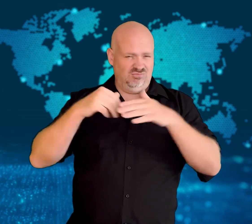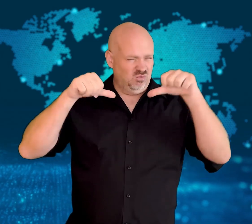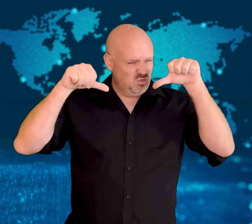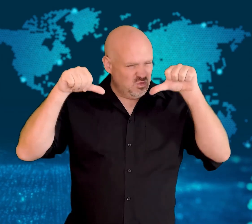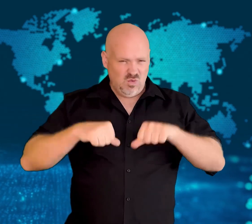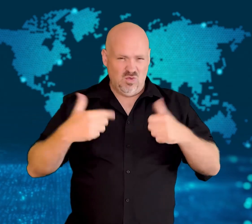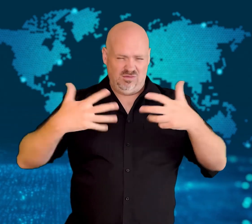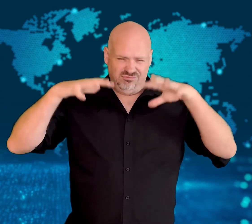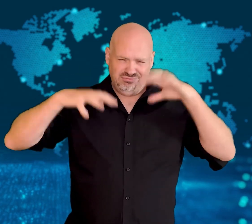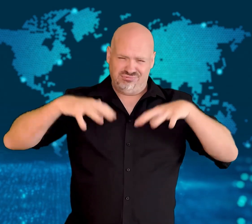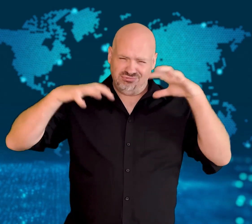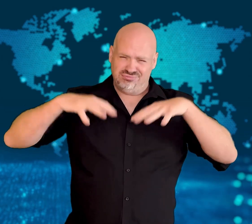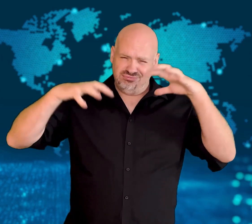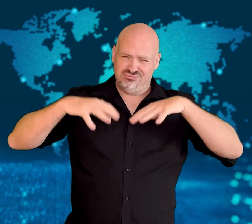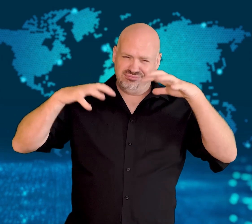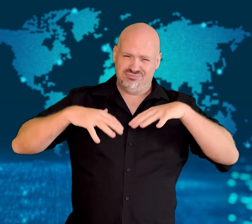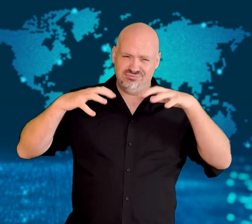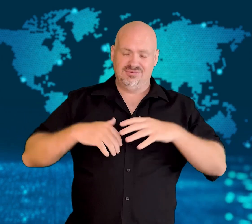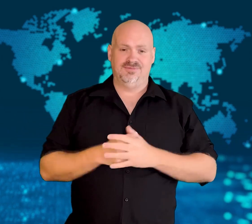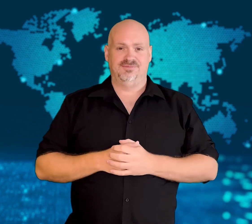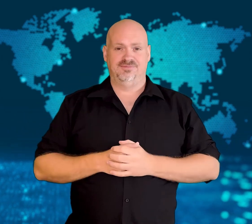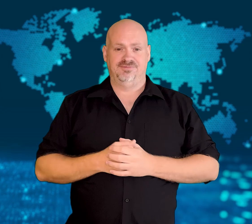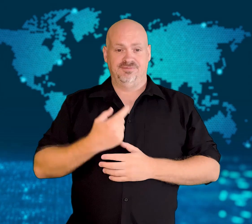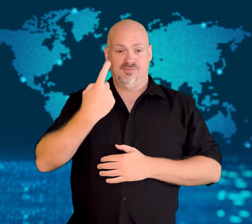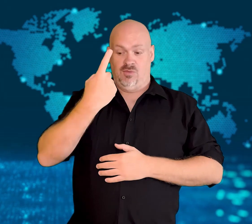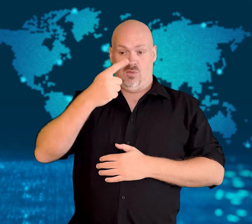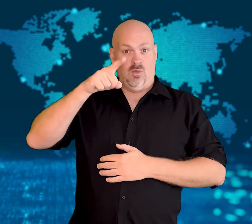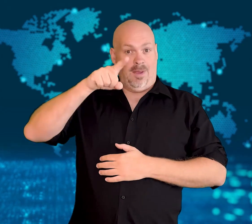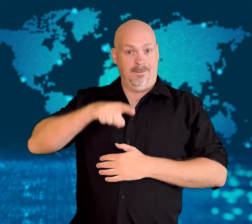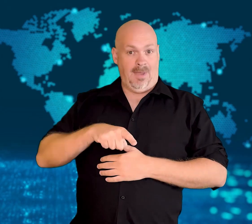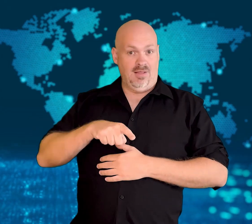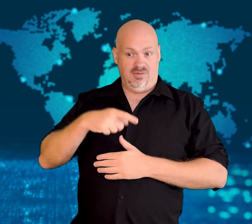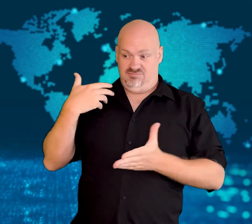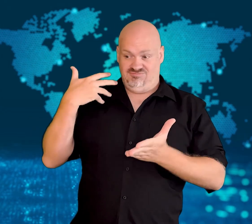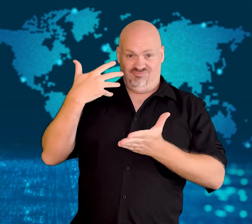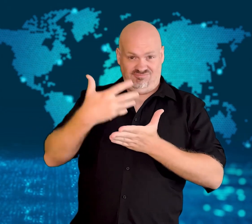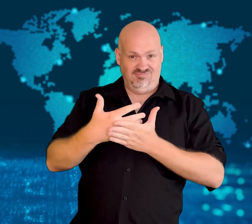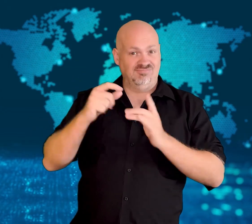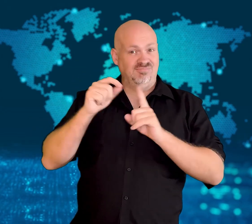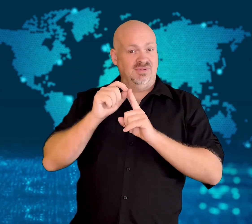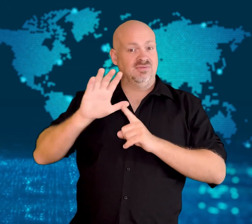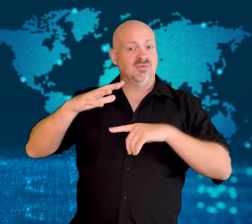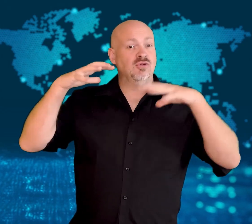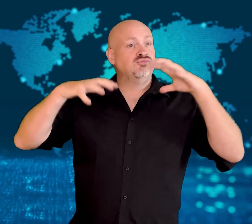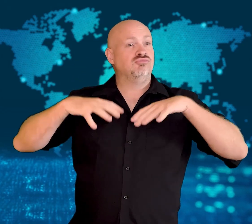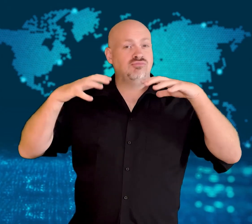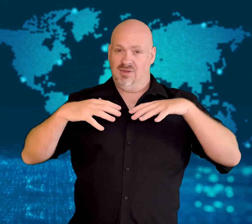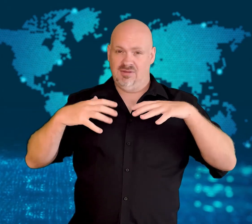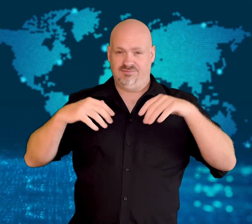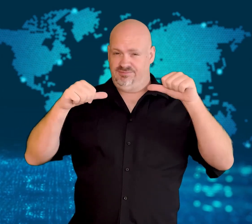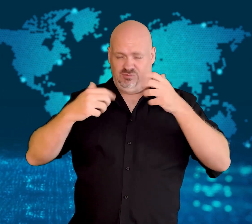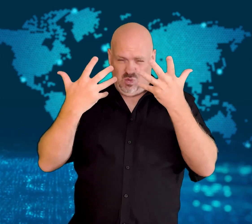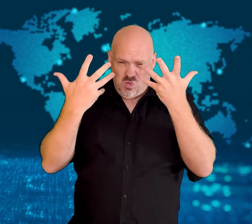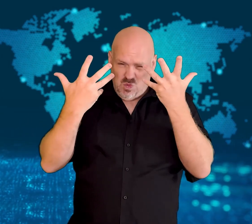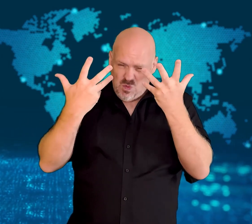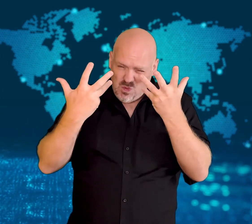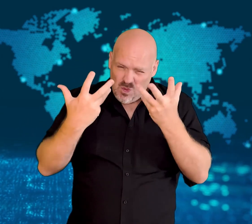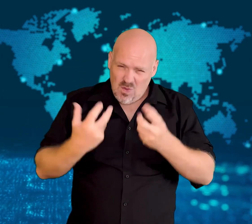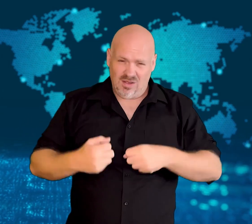In the last month, Pakistan has had its wettest season in 30 years,